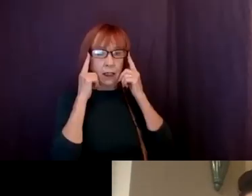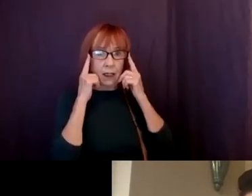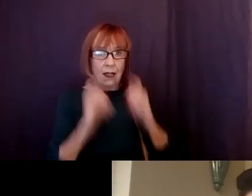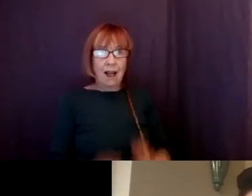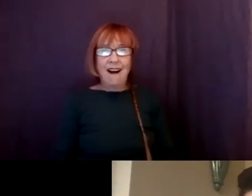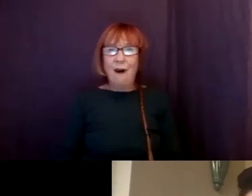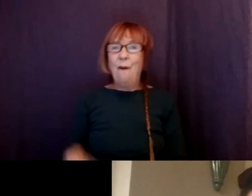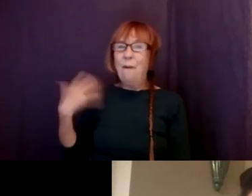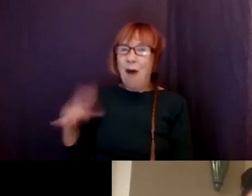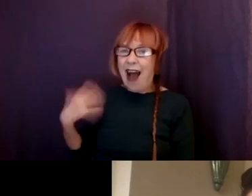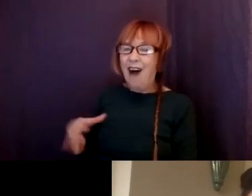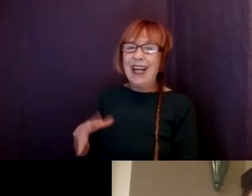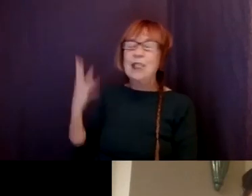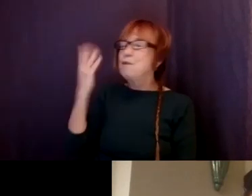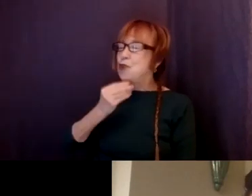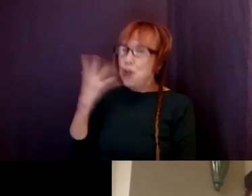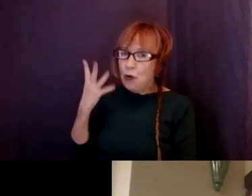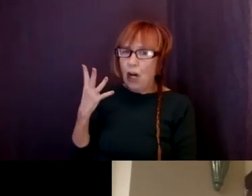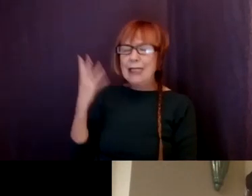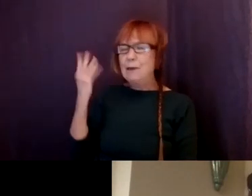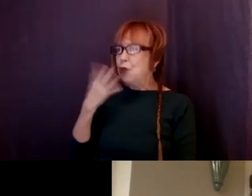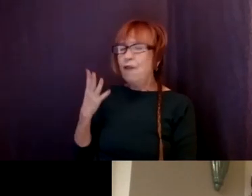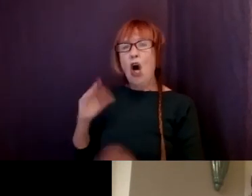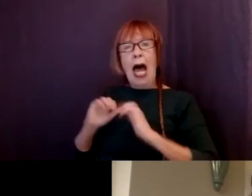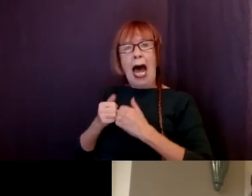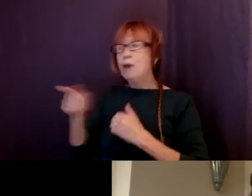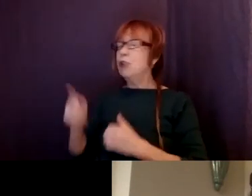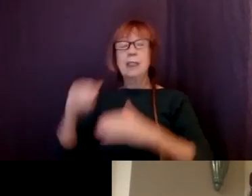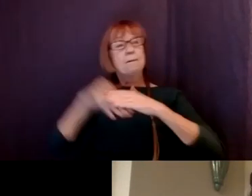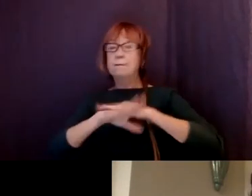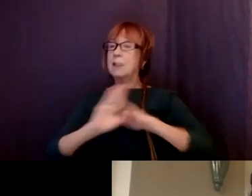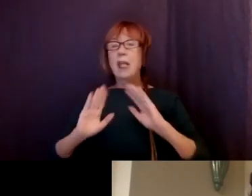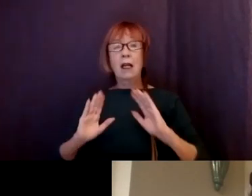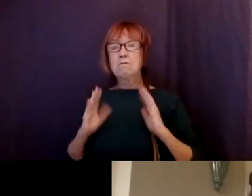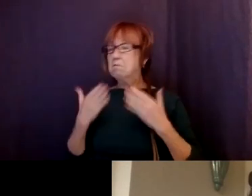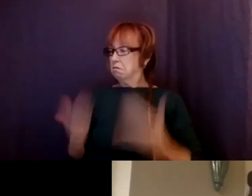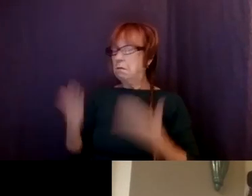DAVID - It's beautiful. It's beautiful the way you just come in like that. And it's beautiful